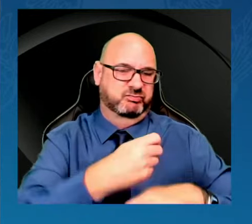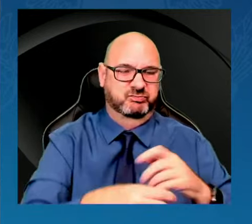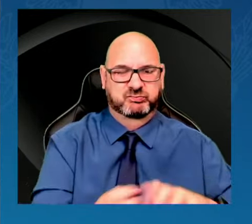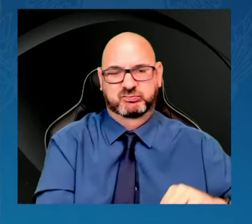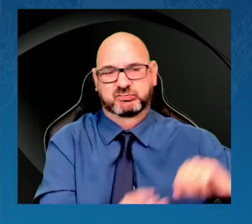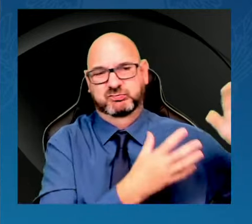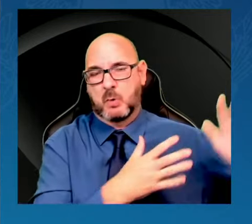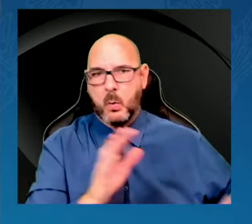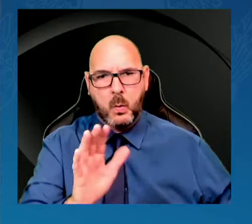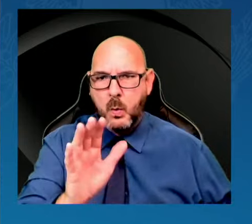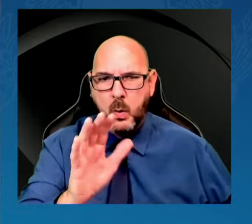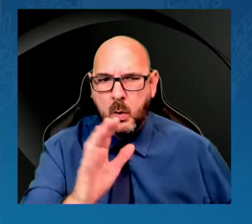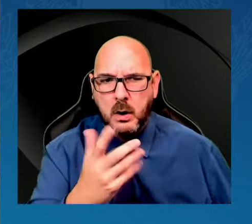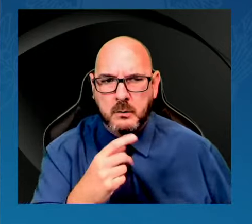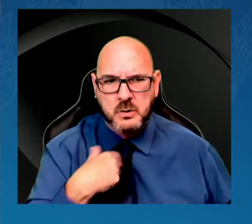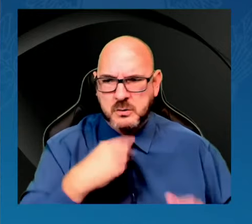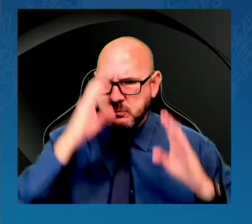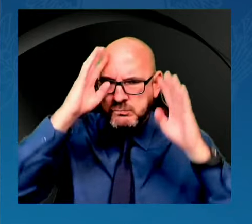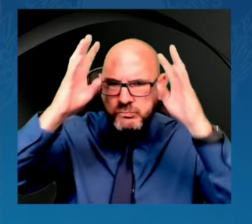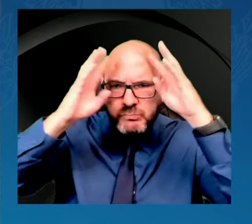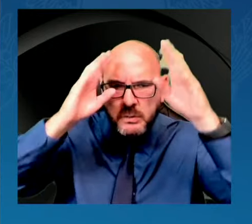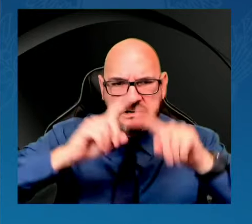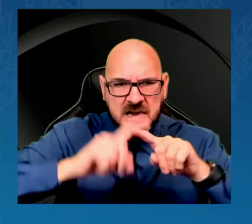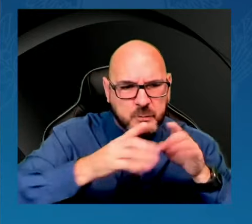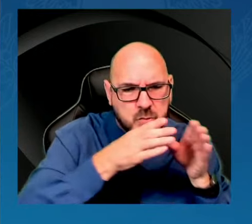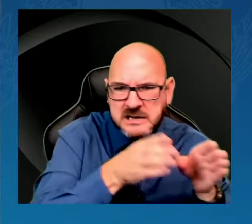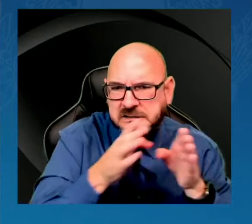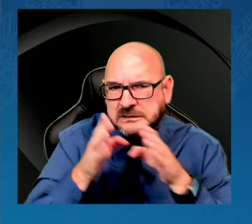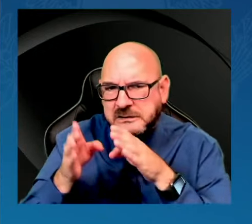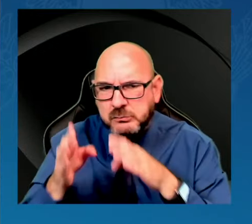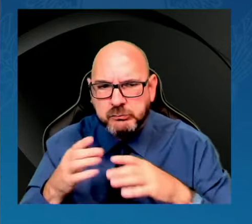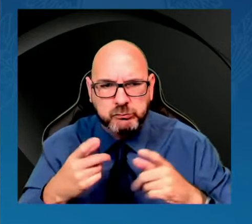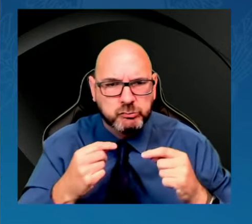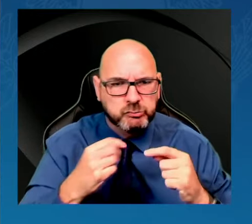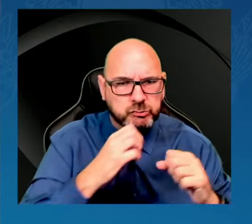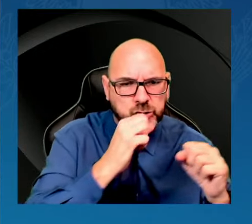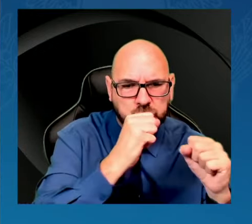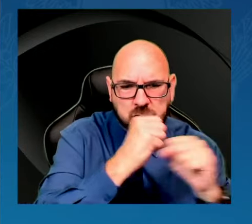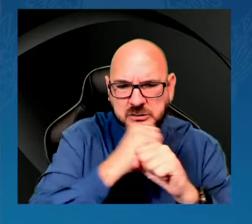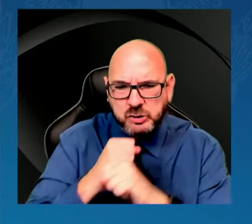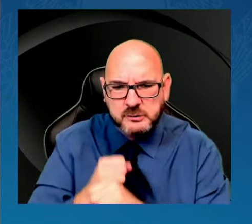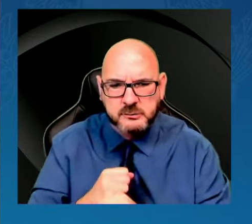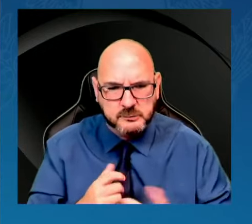Representative Pettersen: Absolutely. And, you know, this has just been a surreal day.